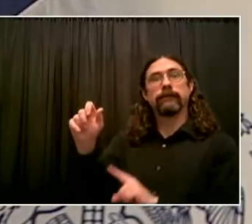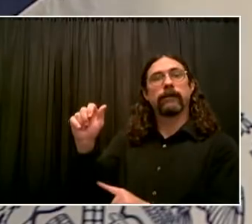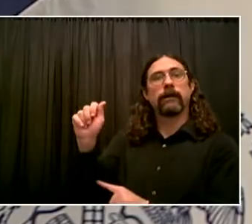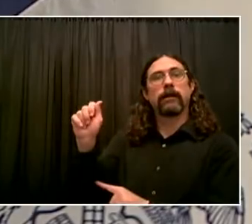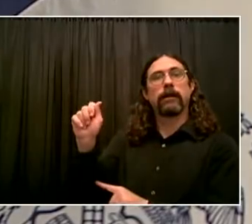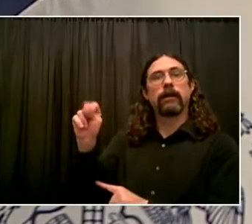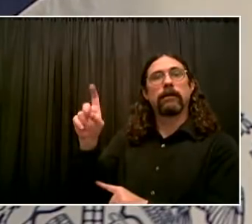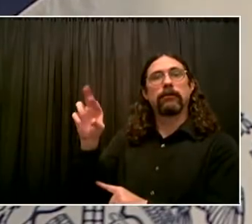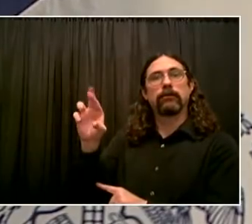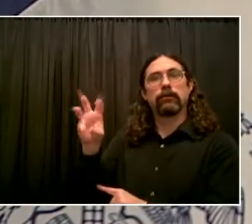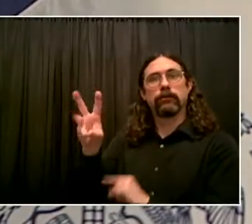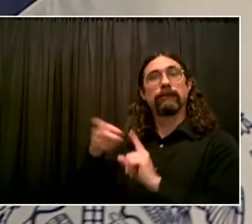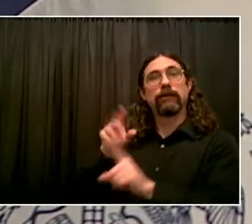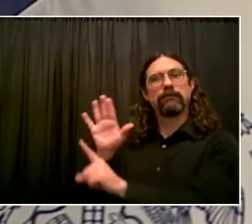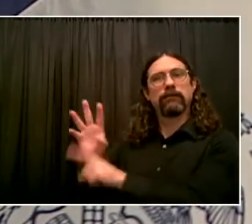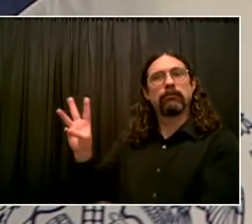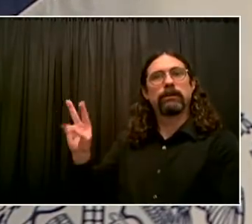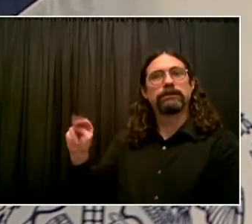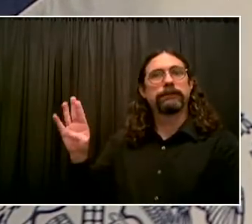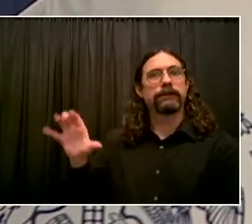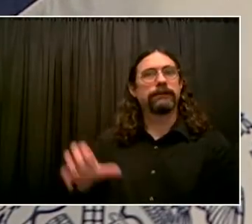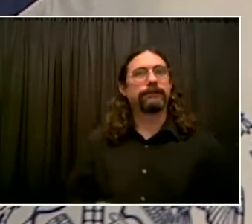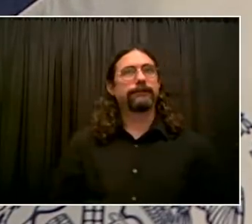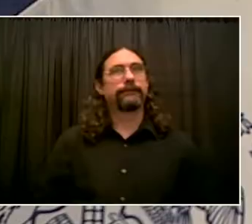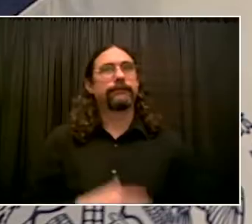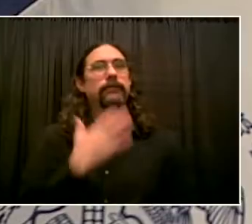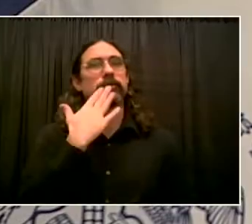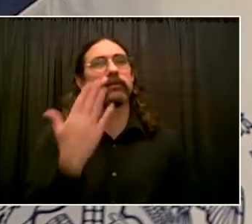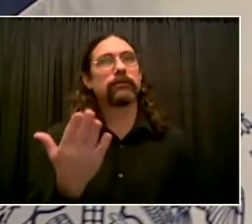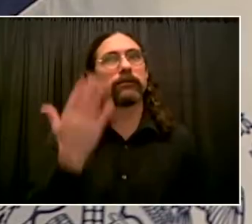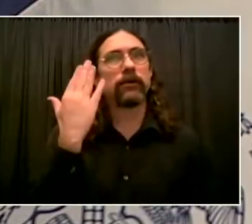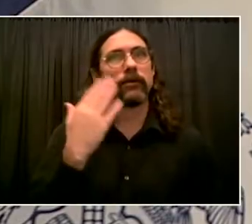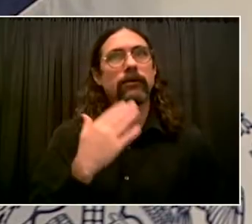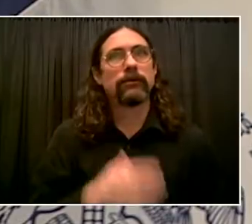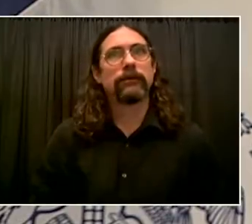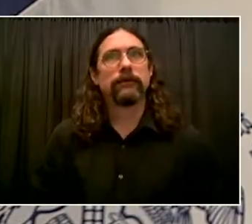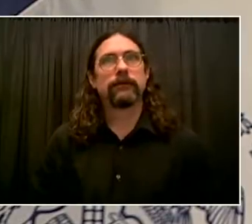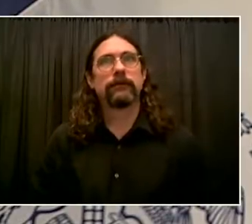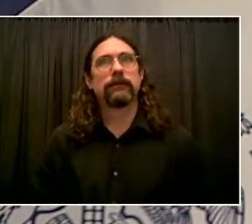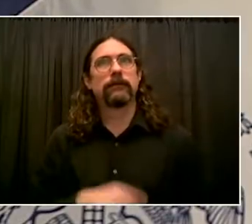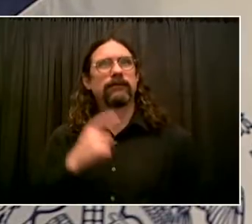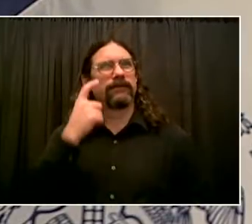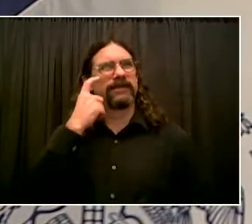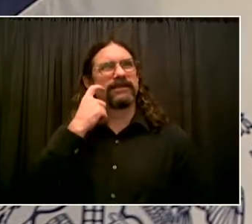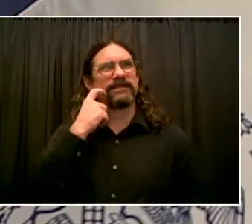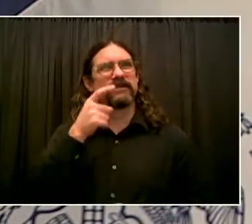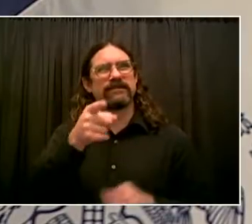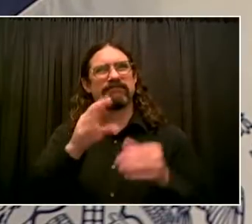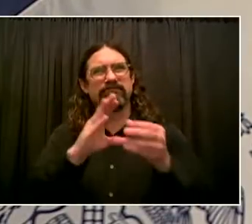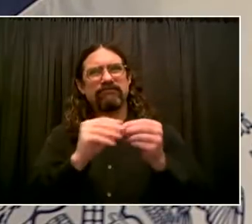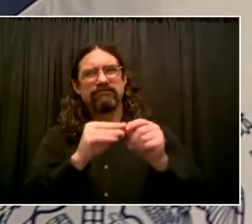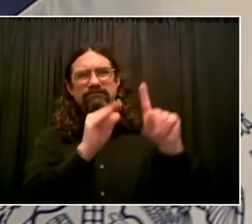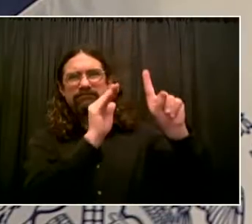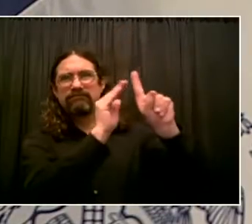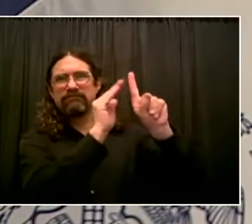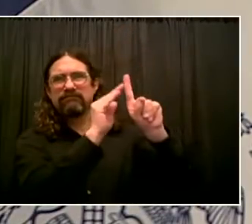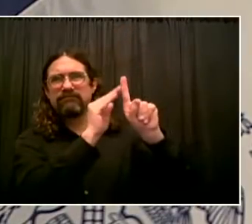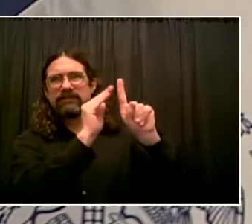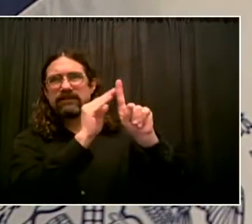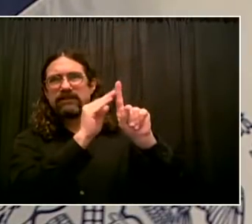OF PLANNING. OUR FIRST QUESTIONS O GTO ANDREW SIF FROM